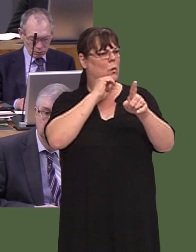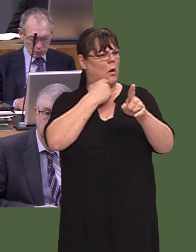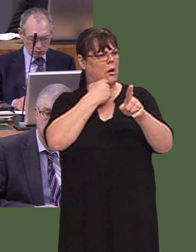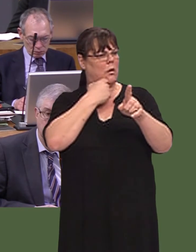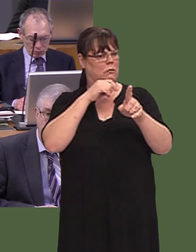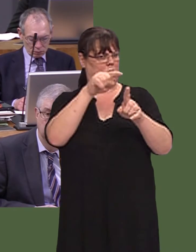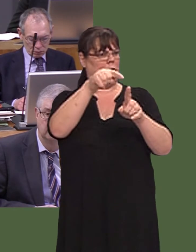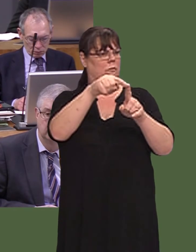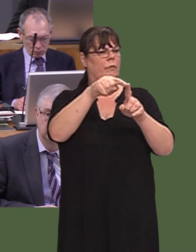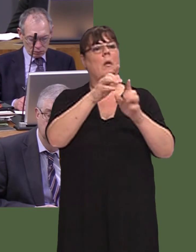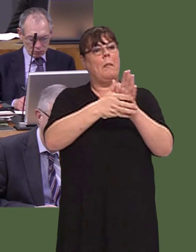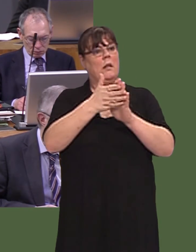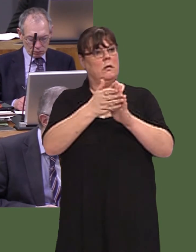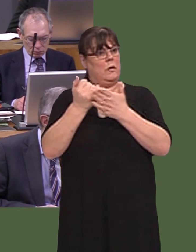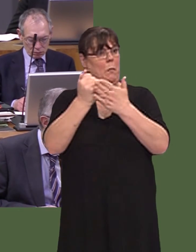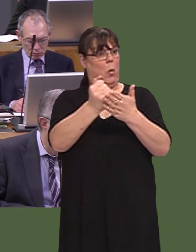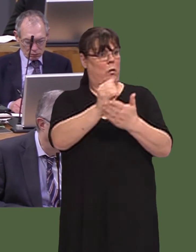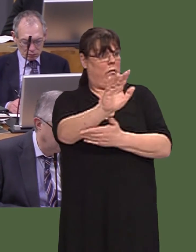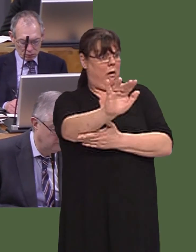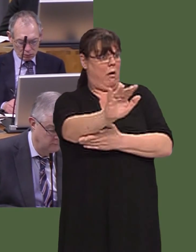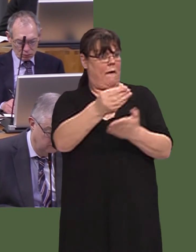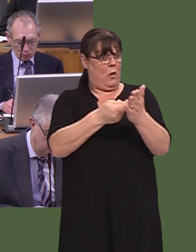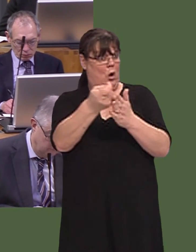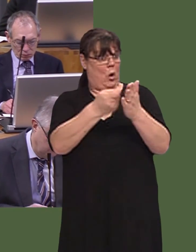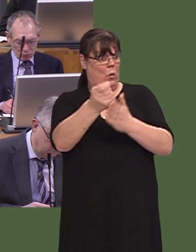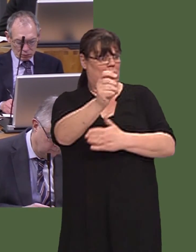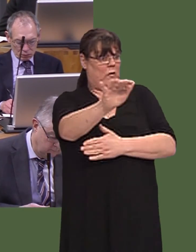then, the assistance and support will be available for someone like that.